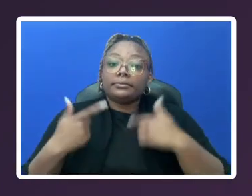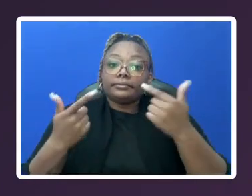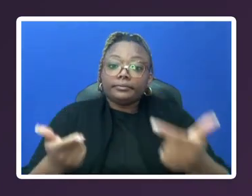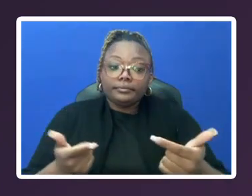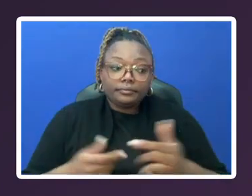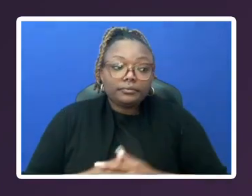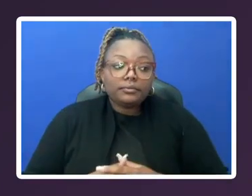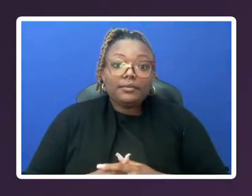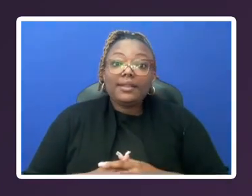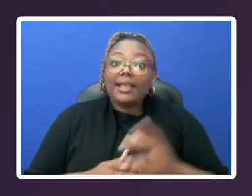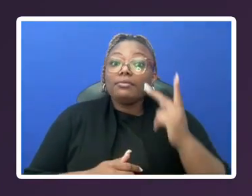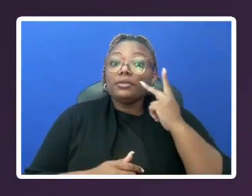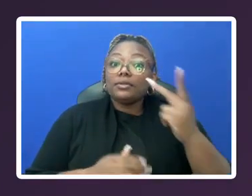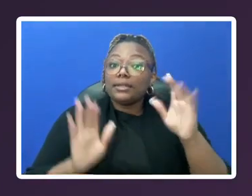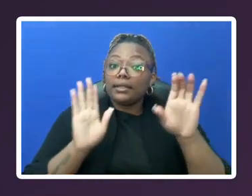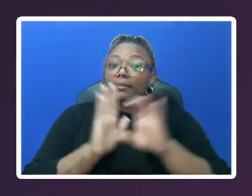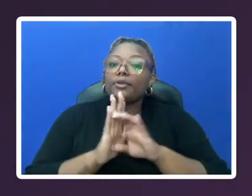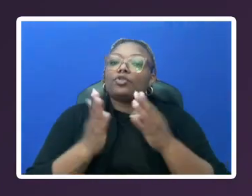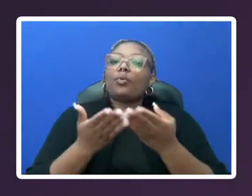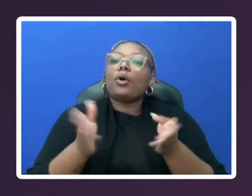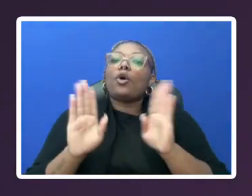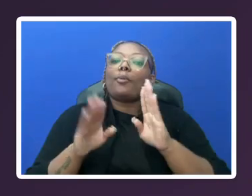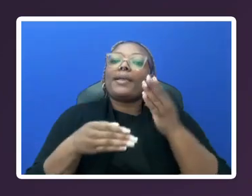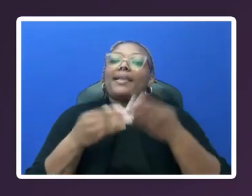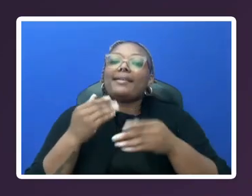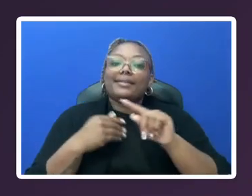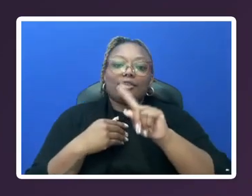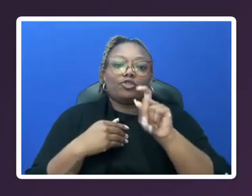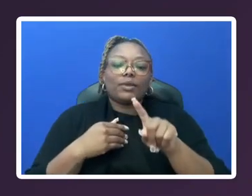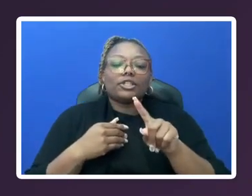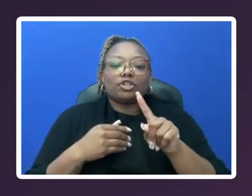what open-ended questions can you come up with based on the cultural lens?